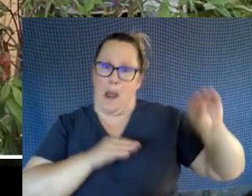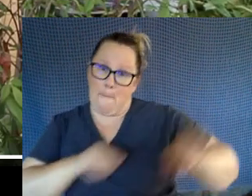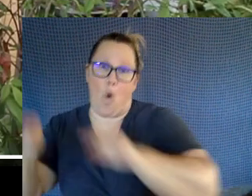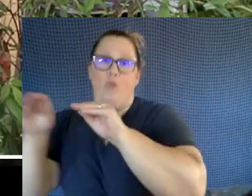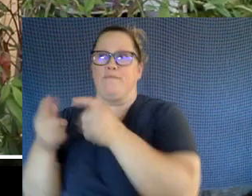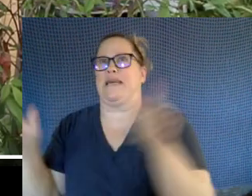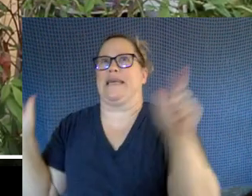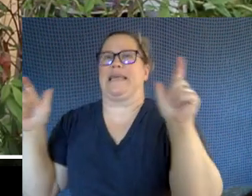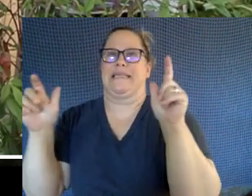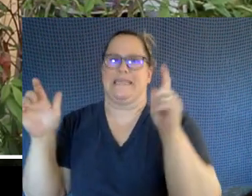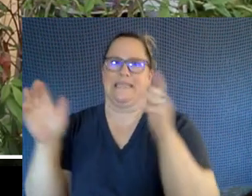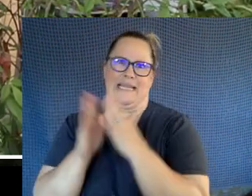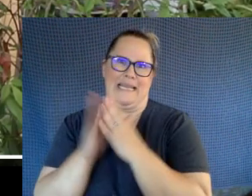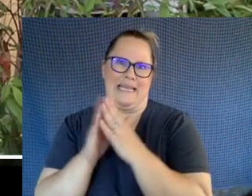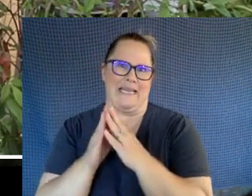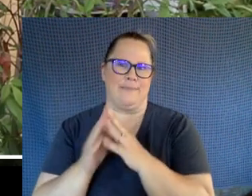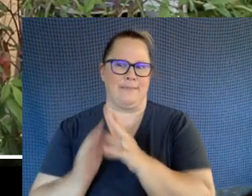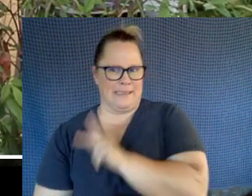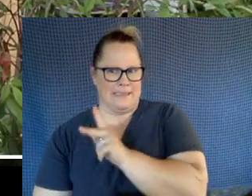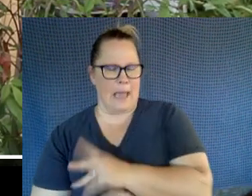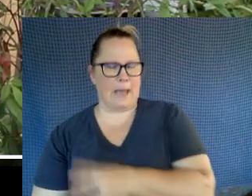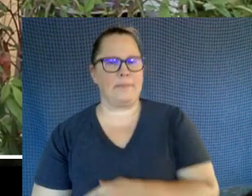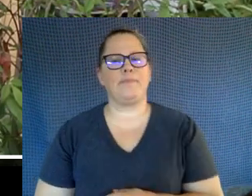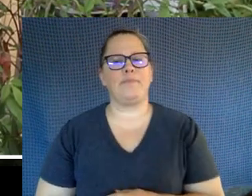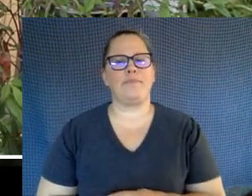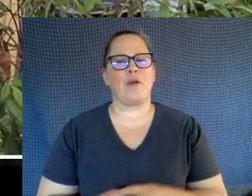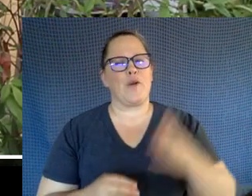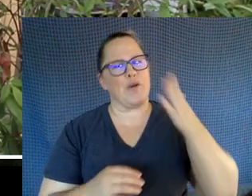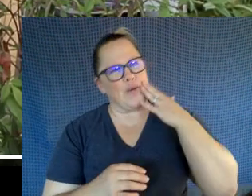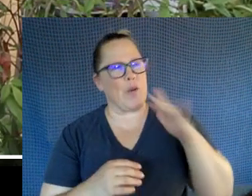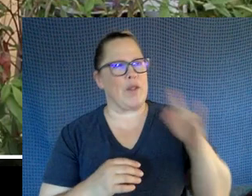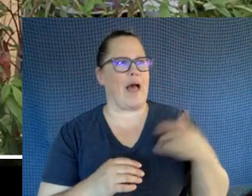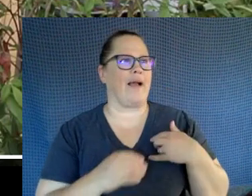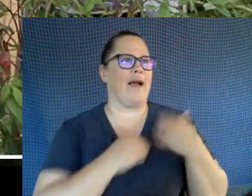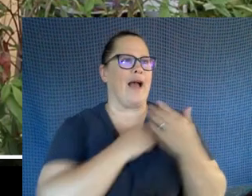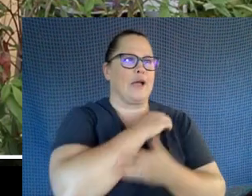the city mouse and that type of thing. And because this story takes place of